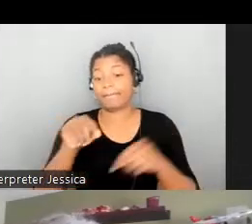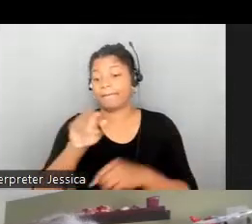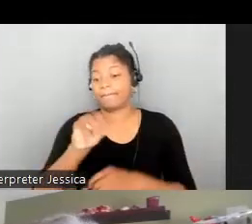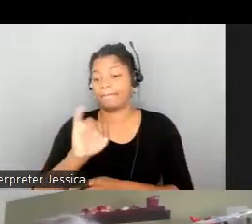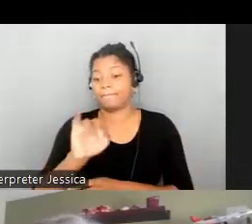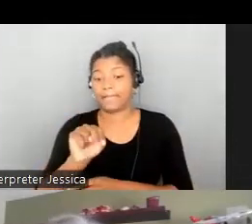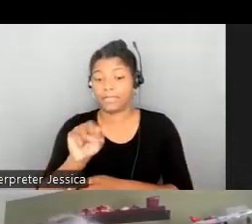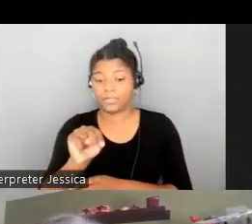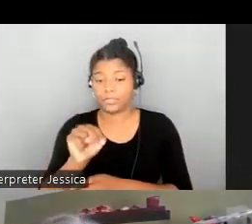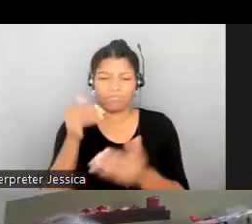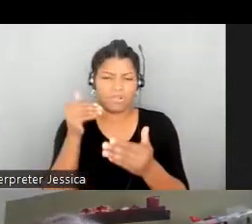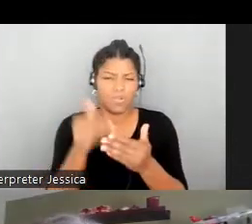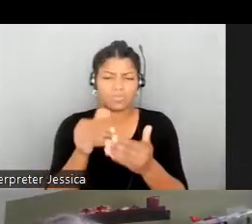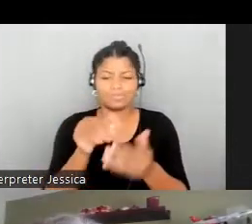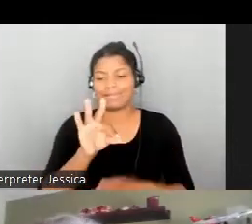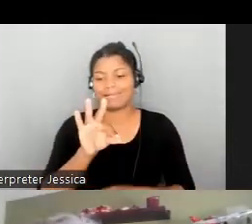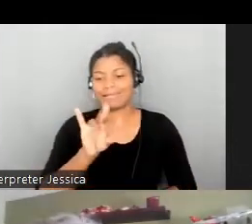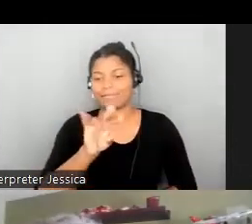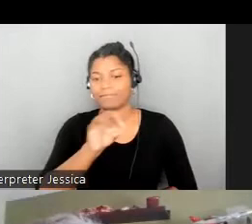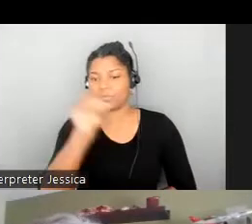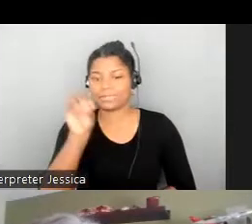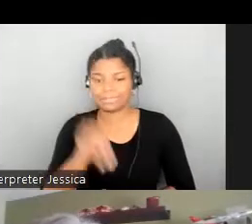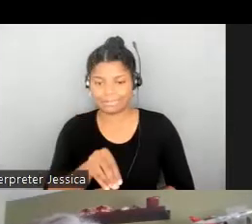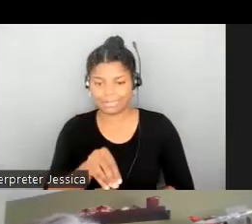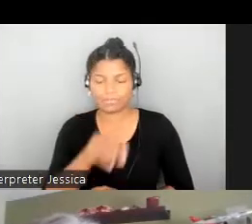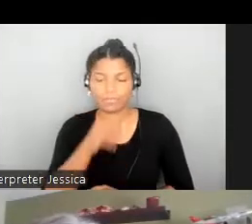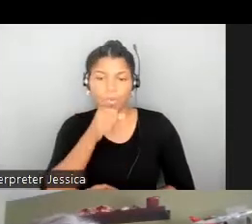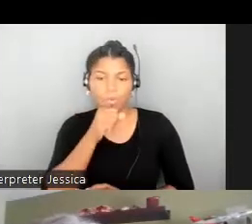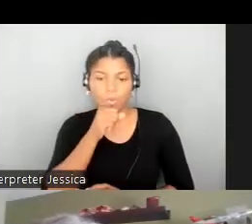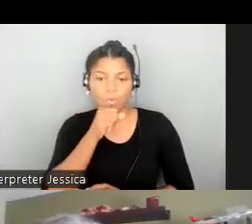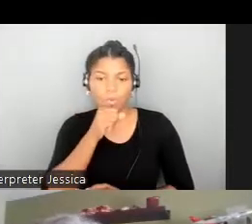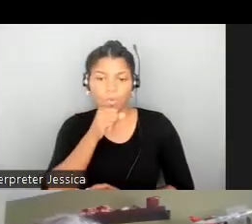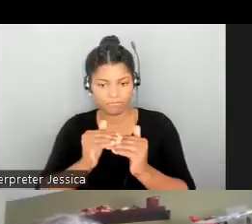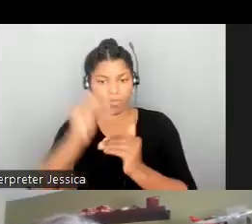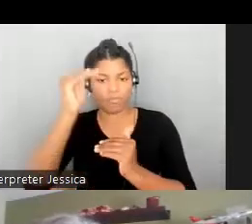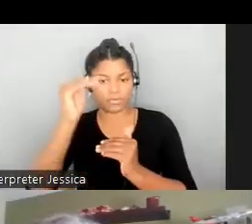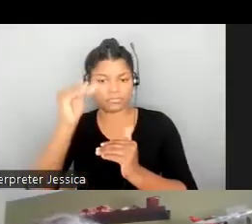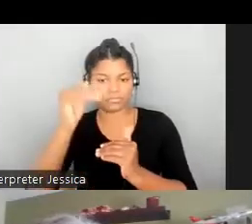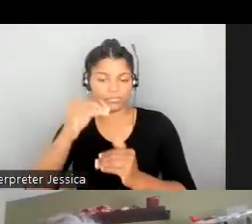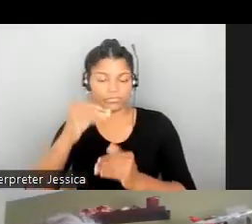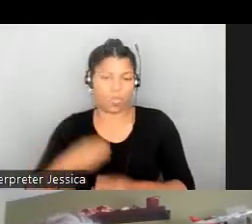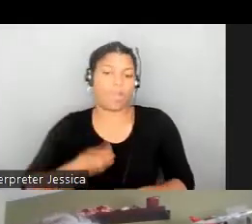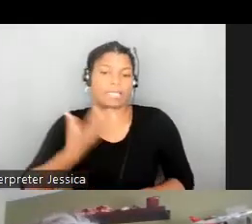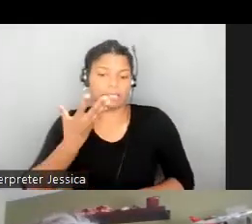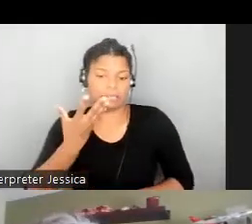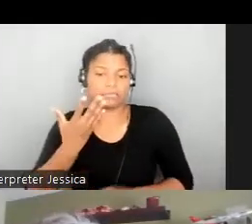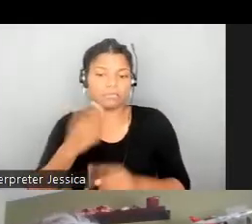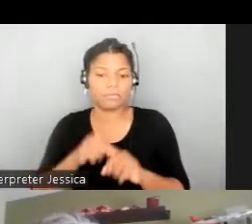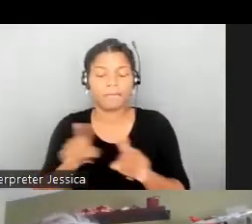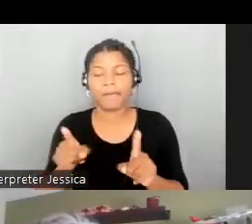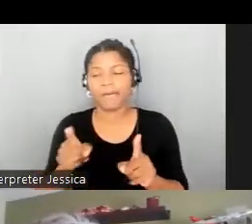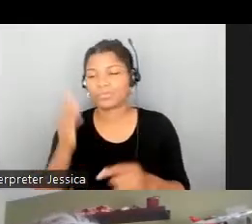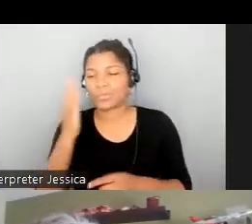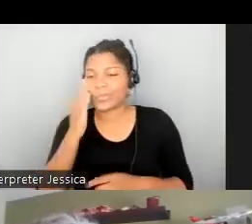Close to 97% of the people over 70 are white. We know this is an issue...